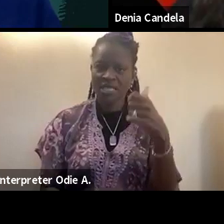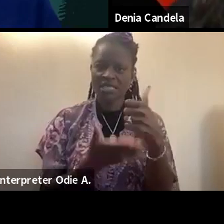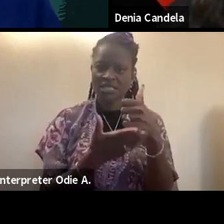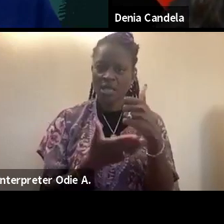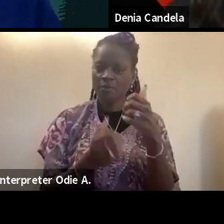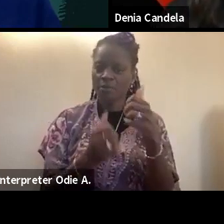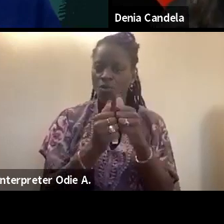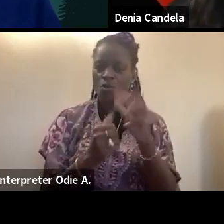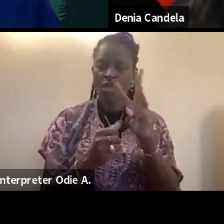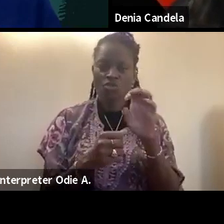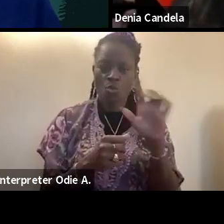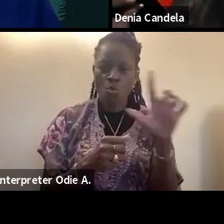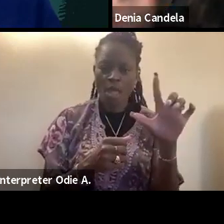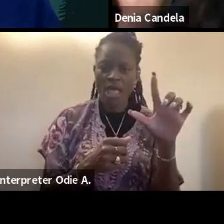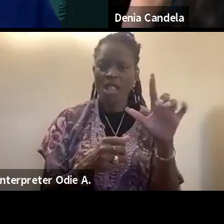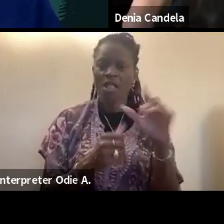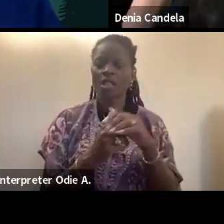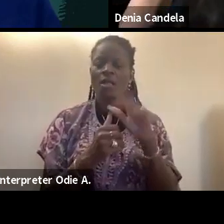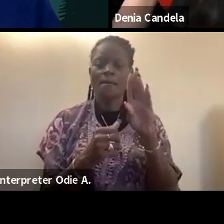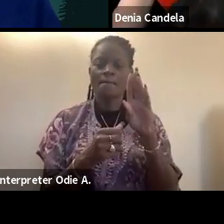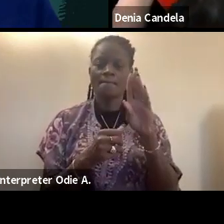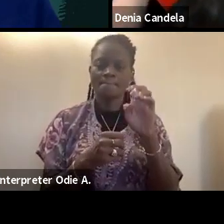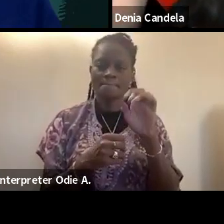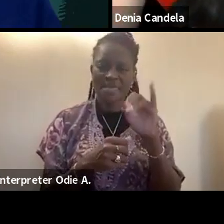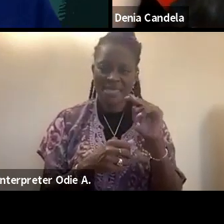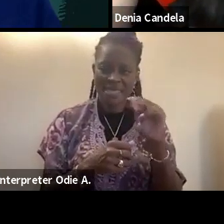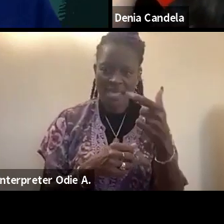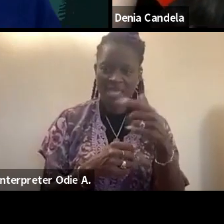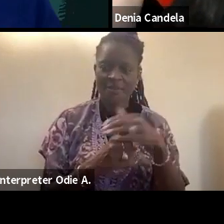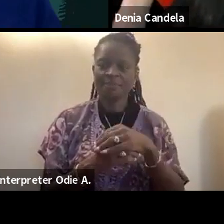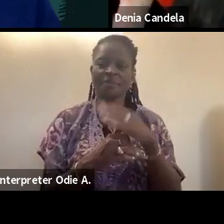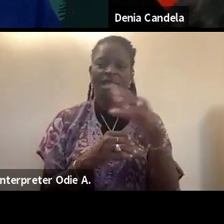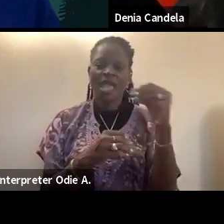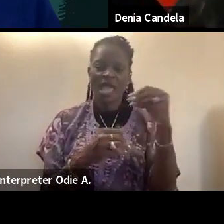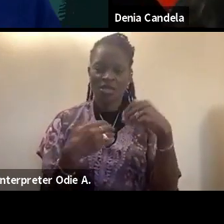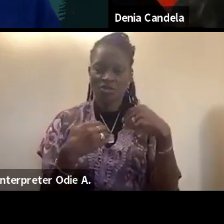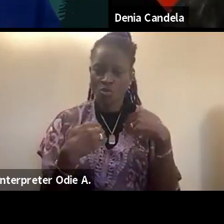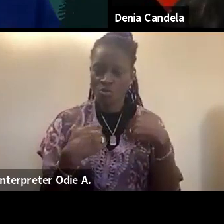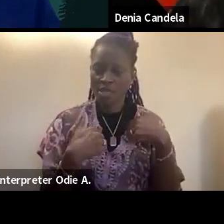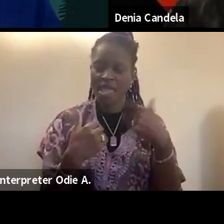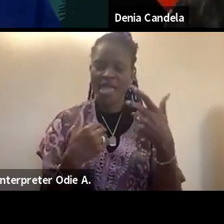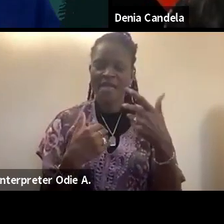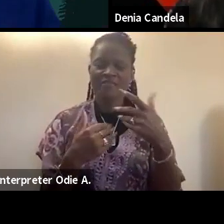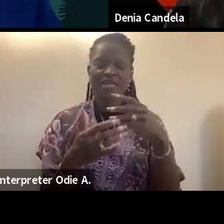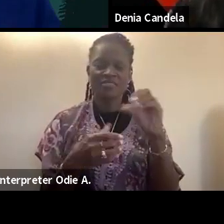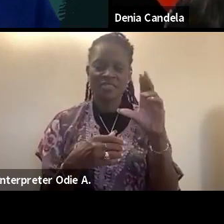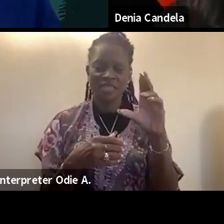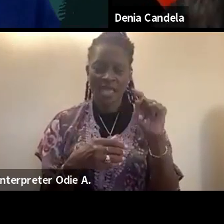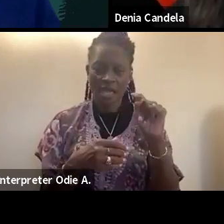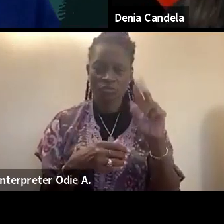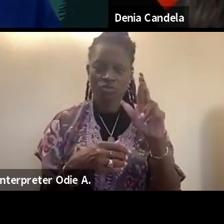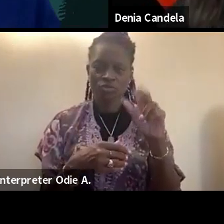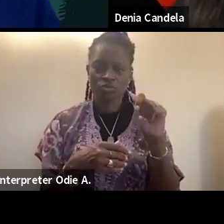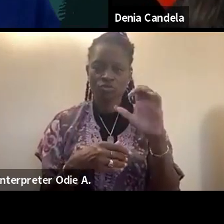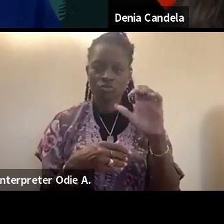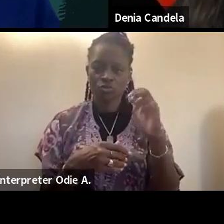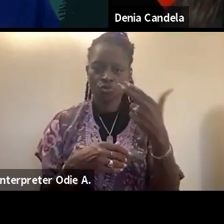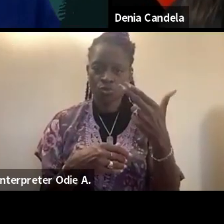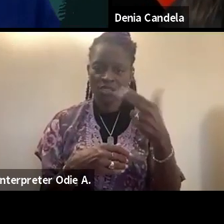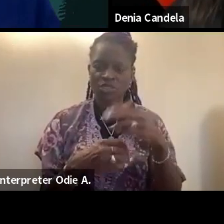and LaPlace the COC or the Coordinated Outreach Collaborative. So this is a collaborative